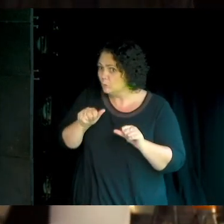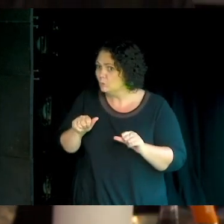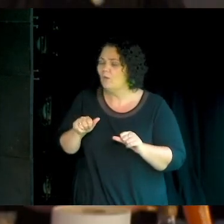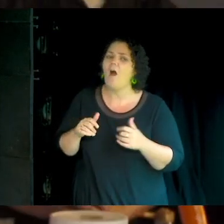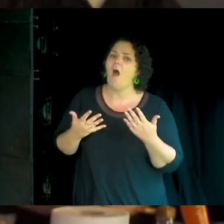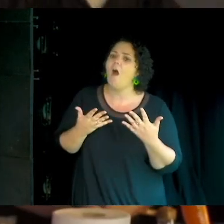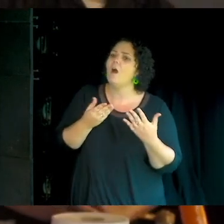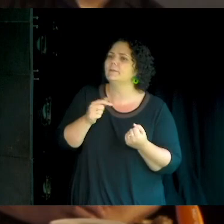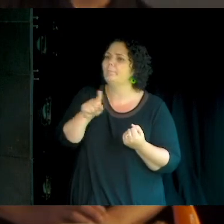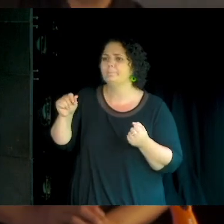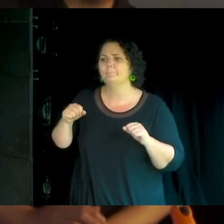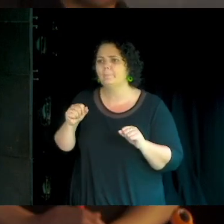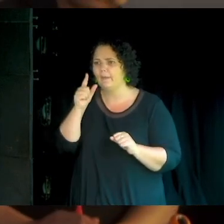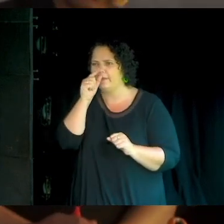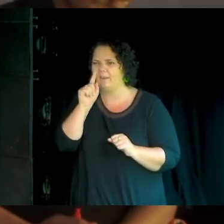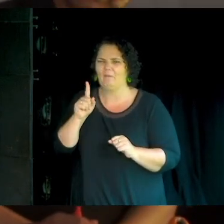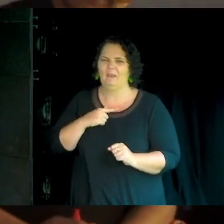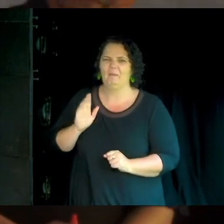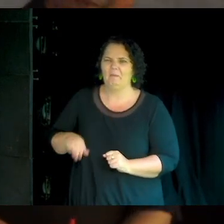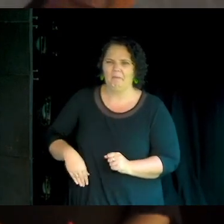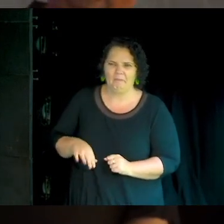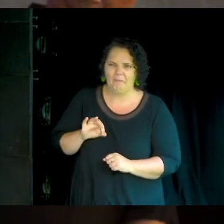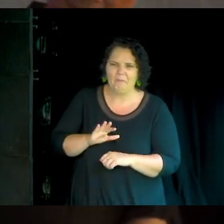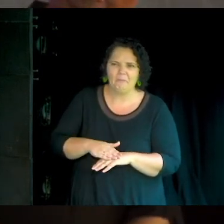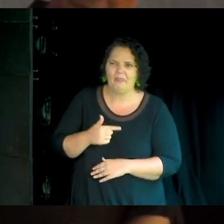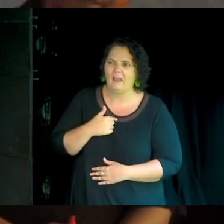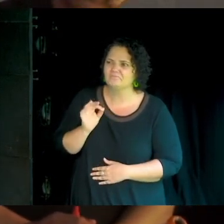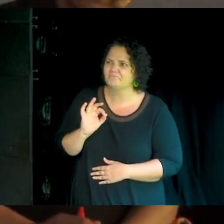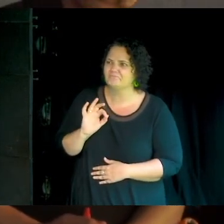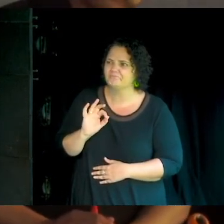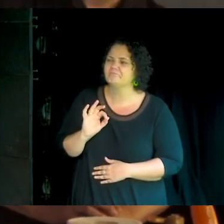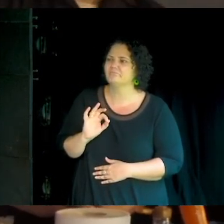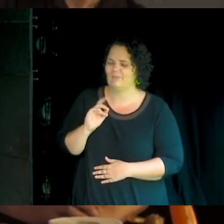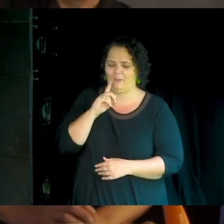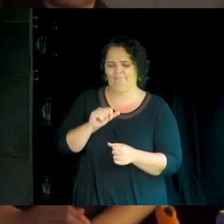I never really bothered to use it because we this is the best way to do it actually so you see how